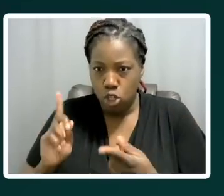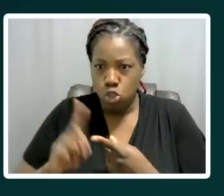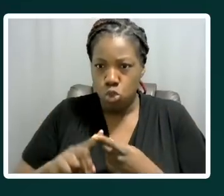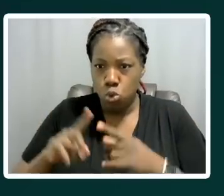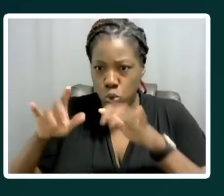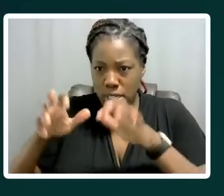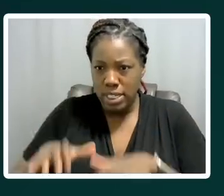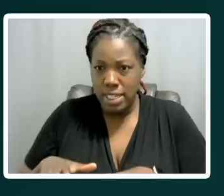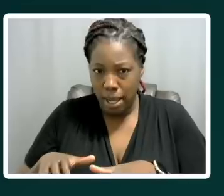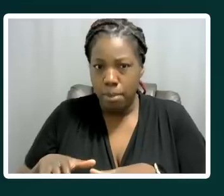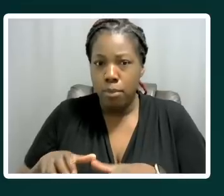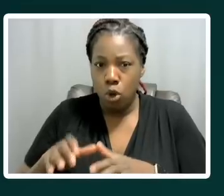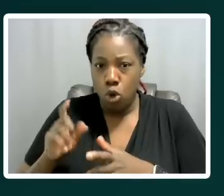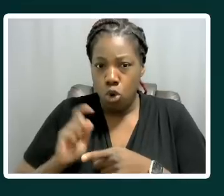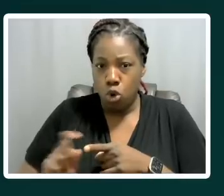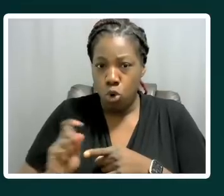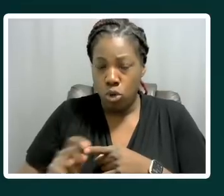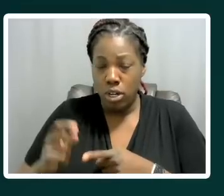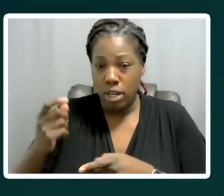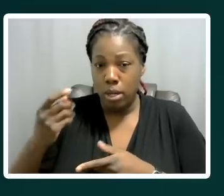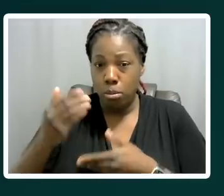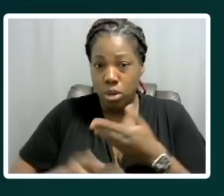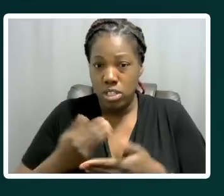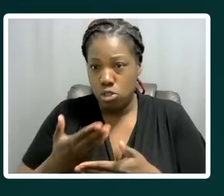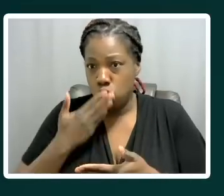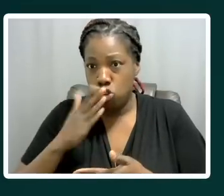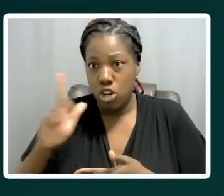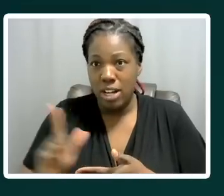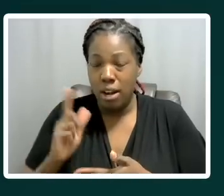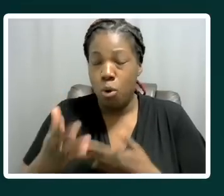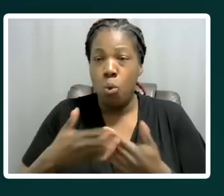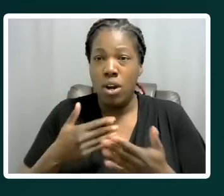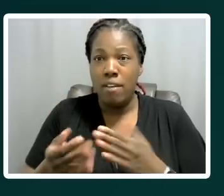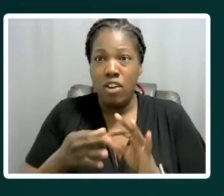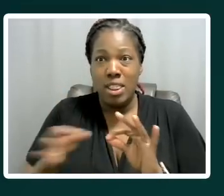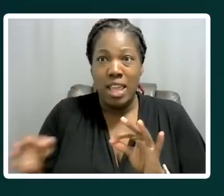Processing is a great library because whatever language you want to learn, it works for it and